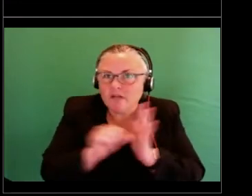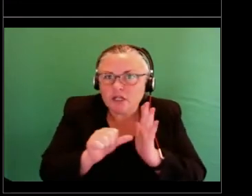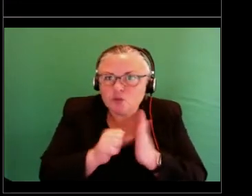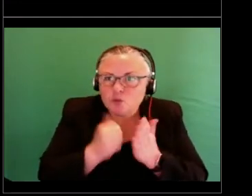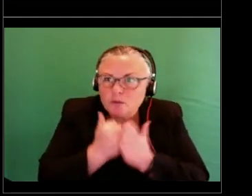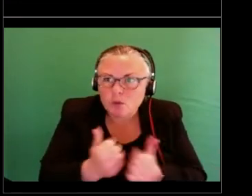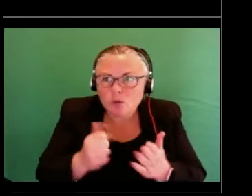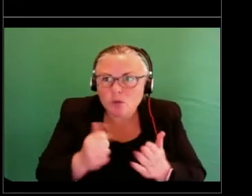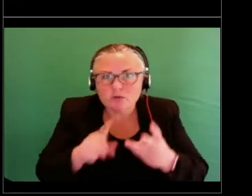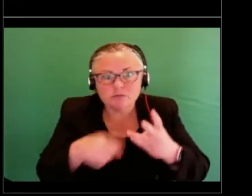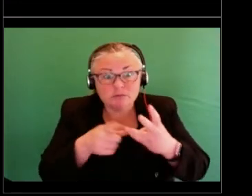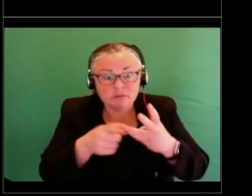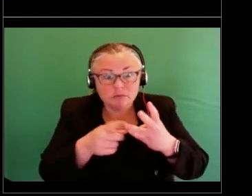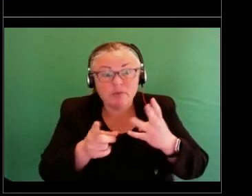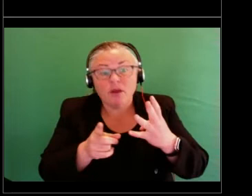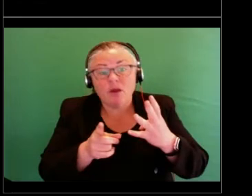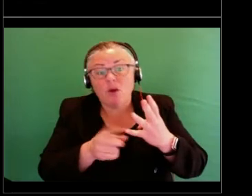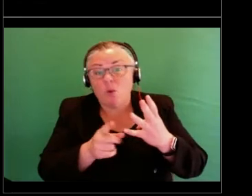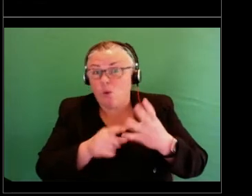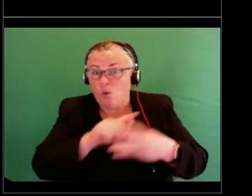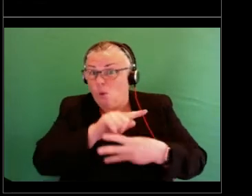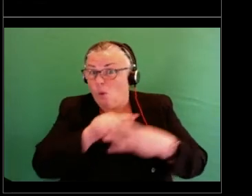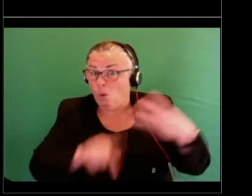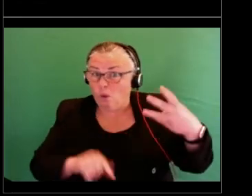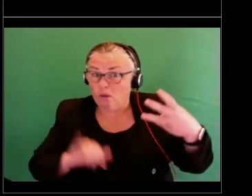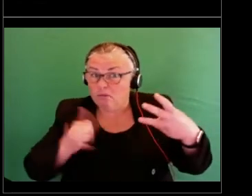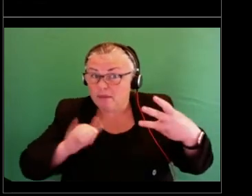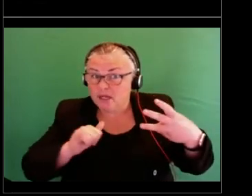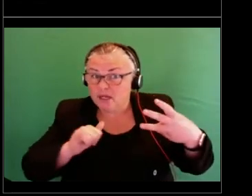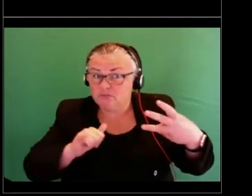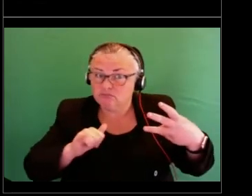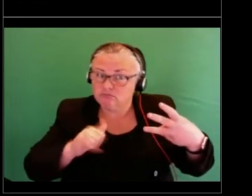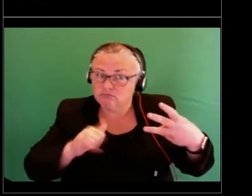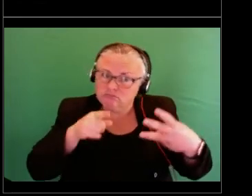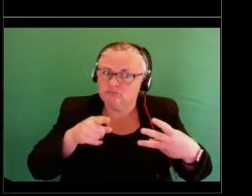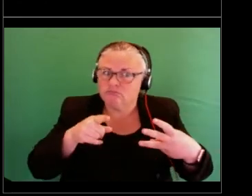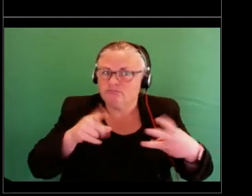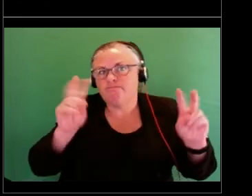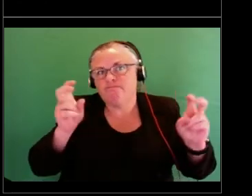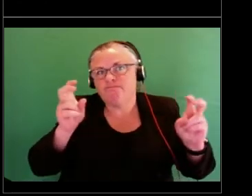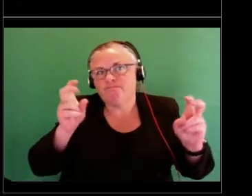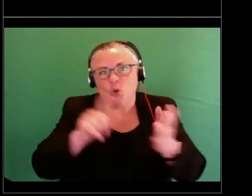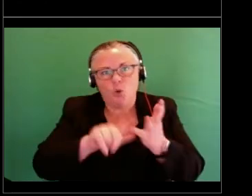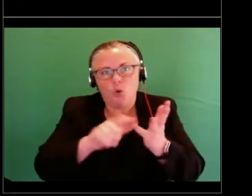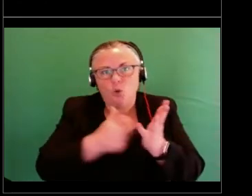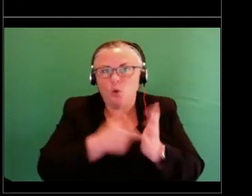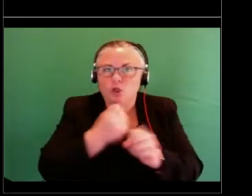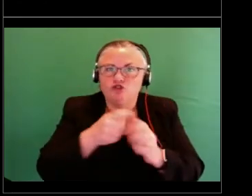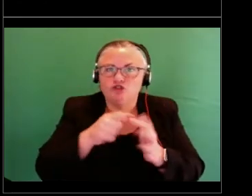A question about merits tests and income tests.